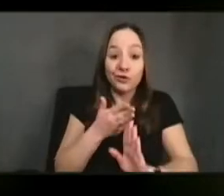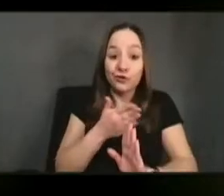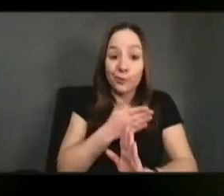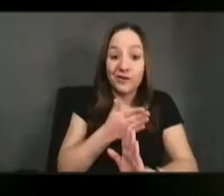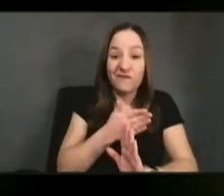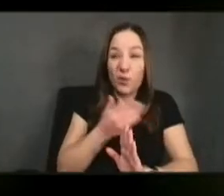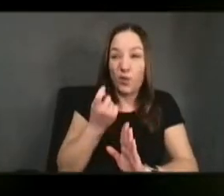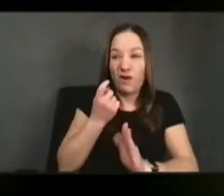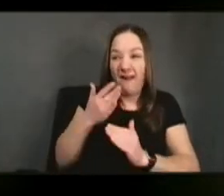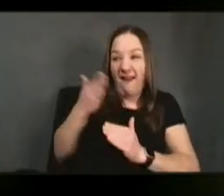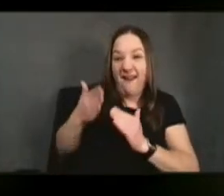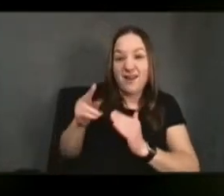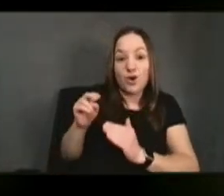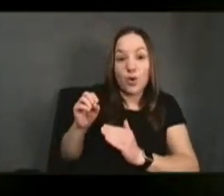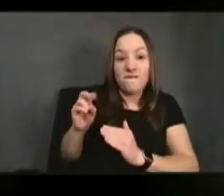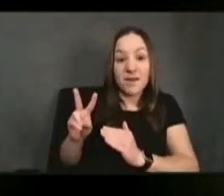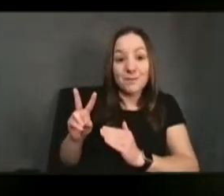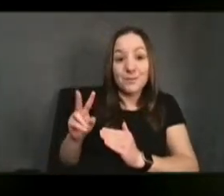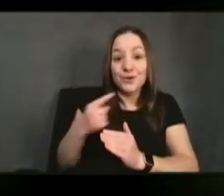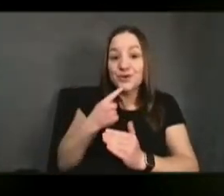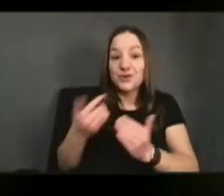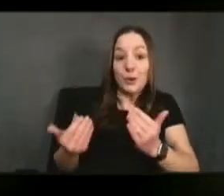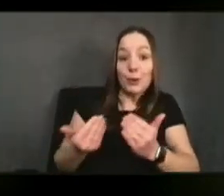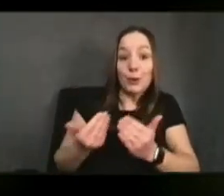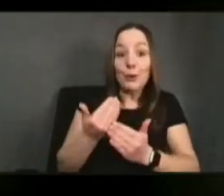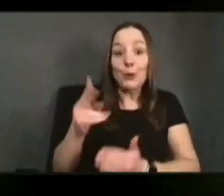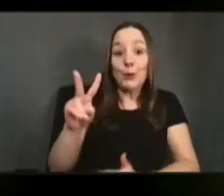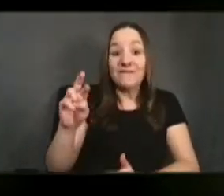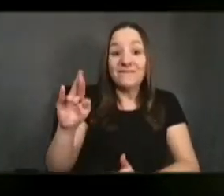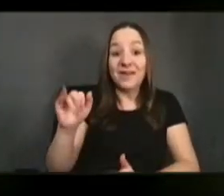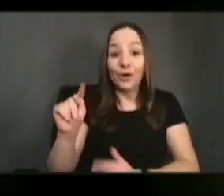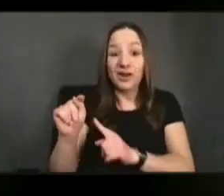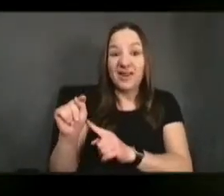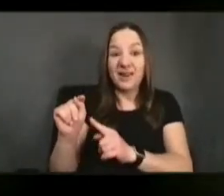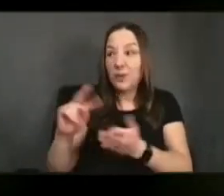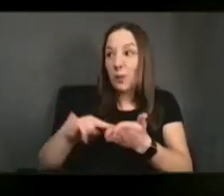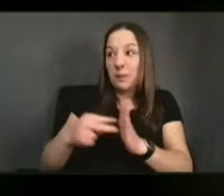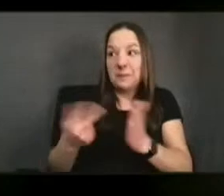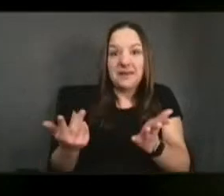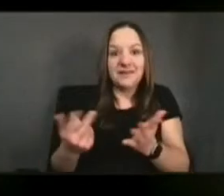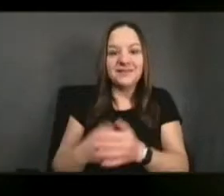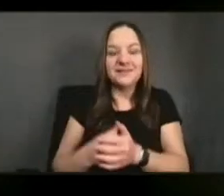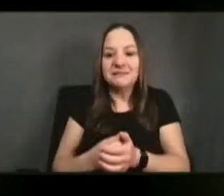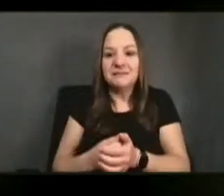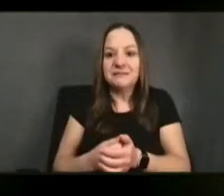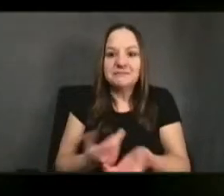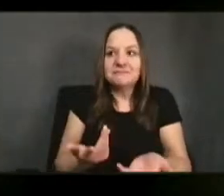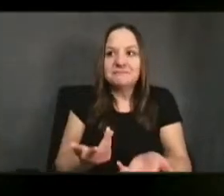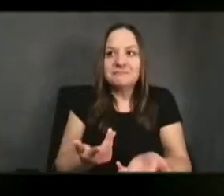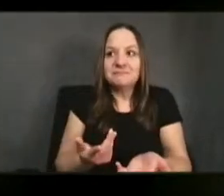found something from the end of November, and it was like new